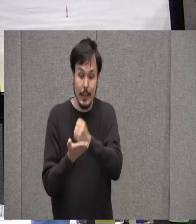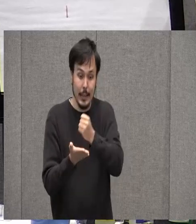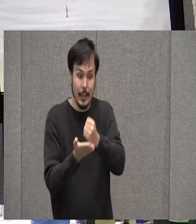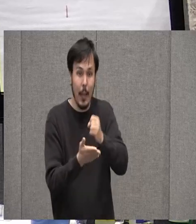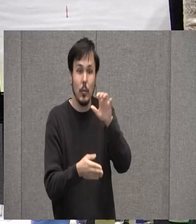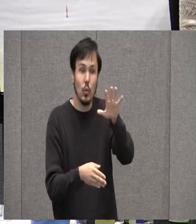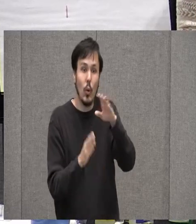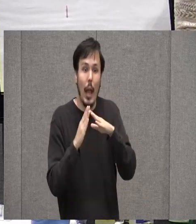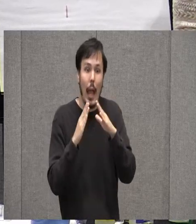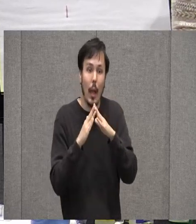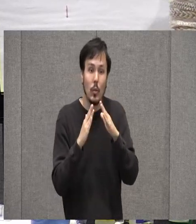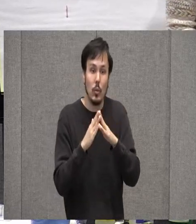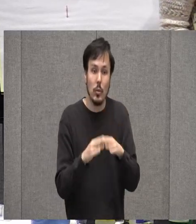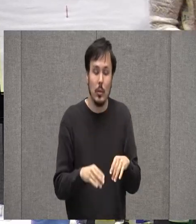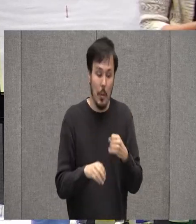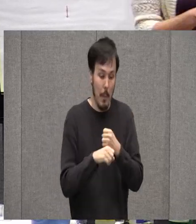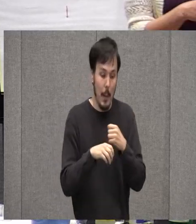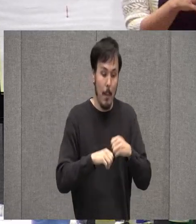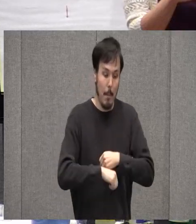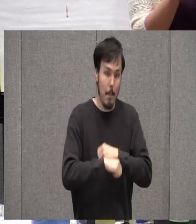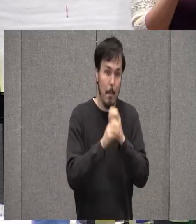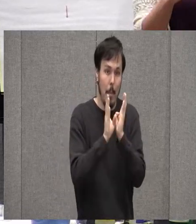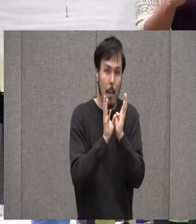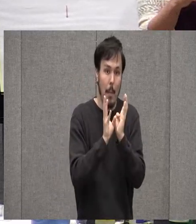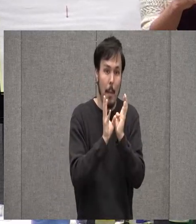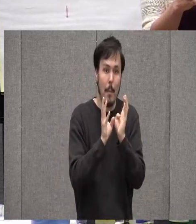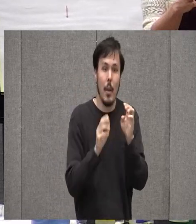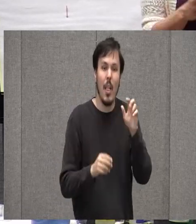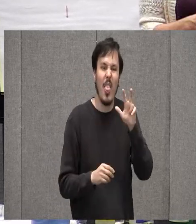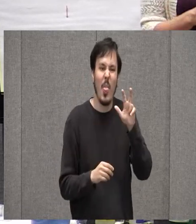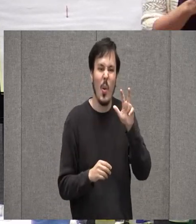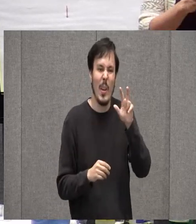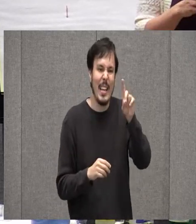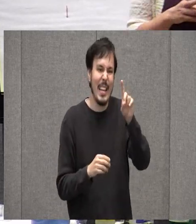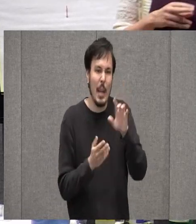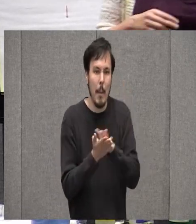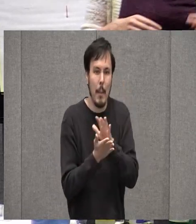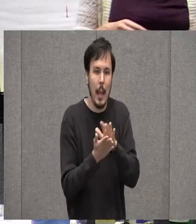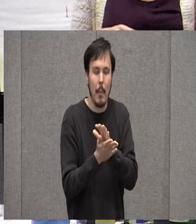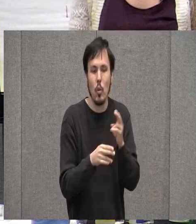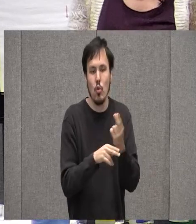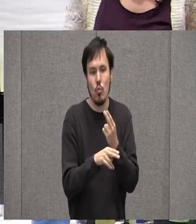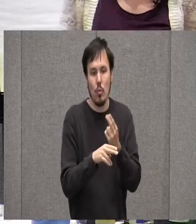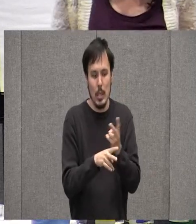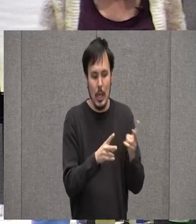You can make pop-ups, little 3D paper guys using cuts and folds,